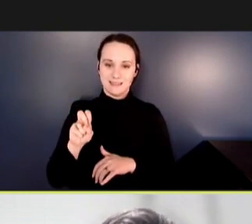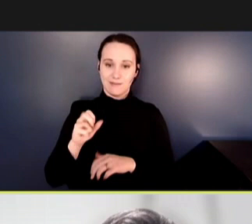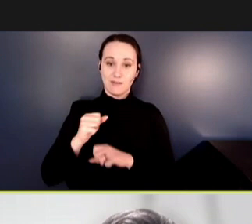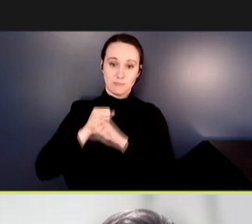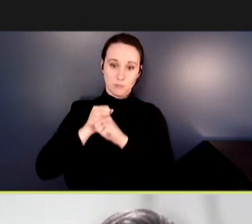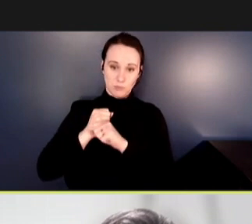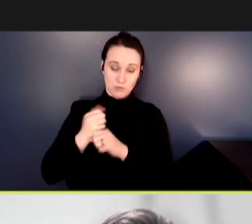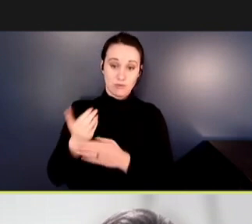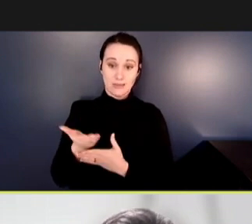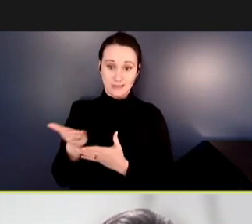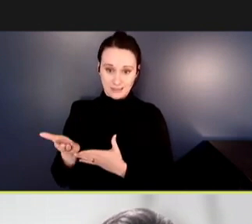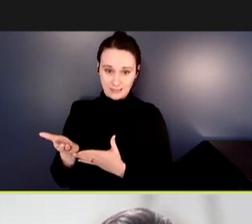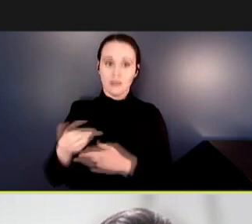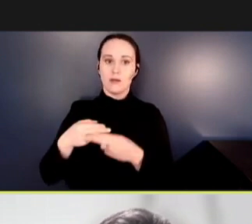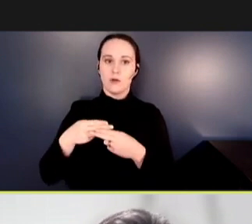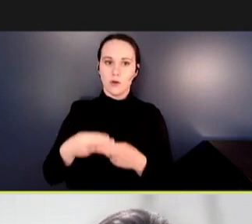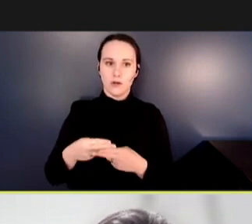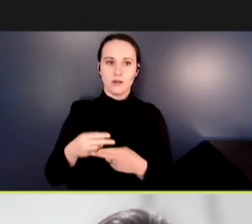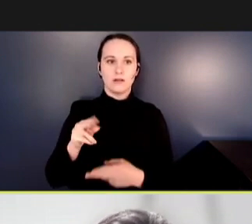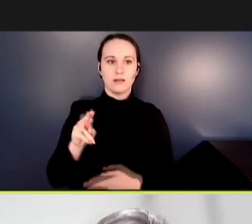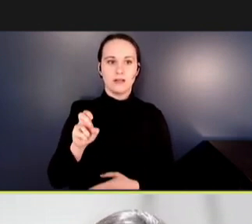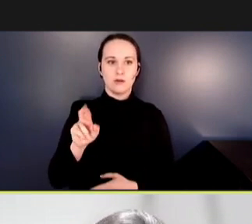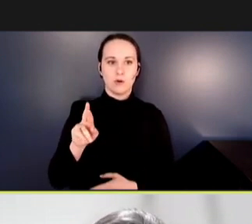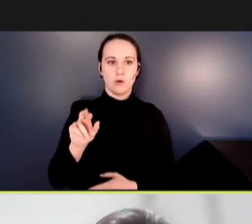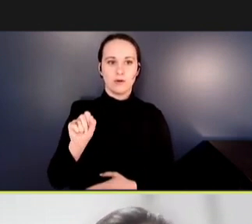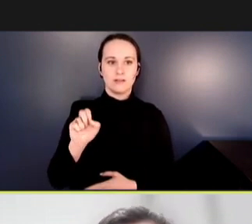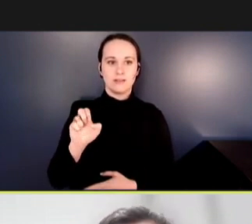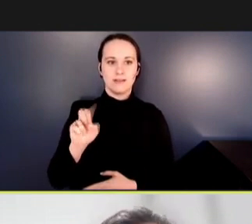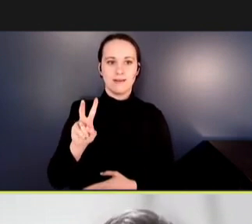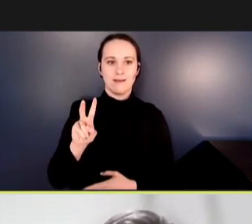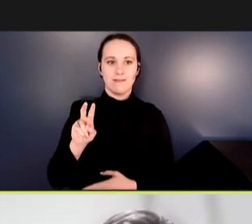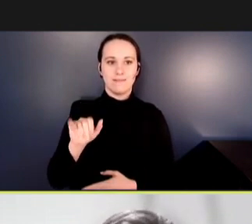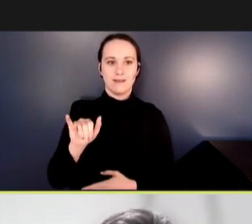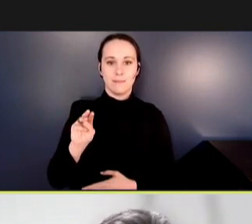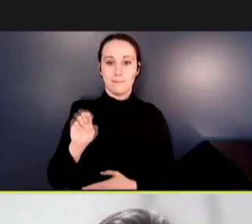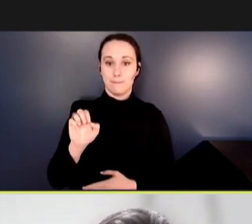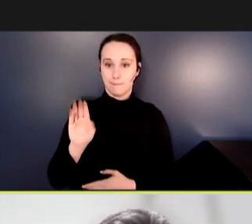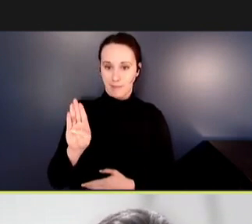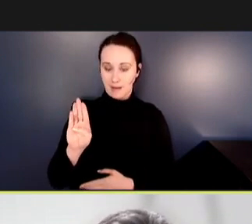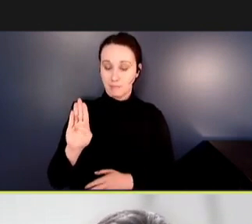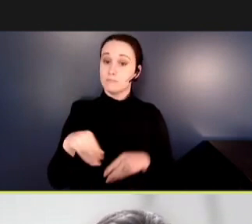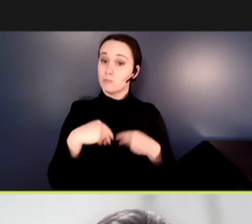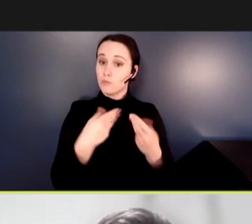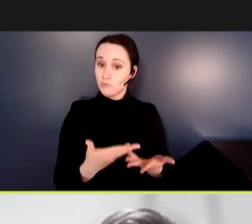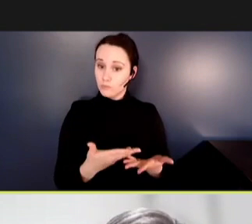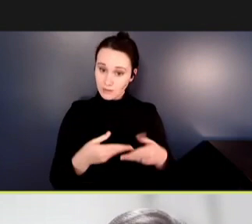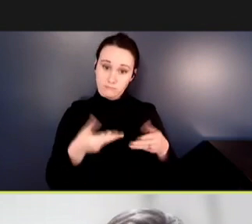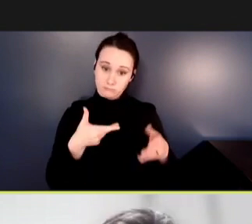called Nirsevimab to be given to infants for protection against RSV. And similar to the